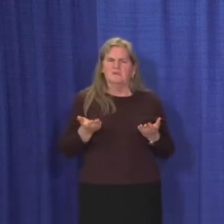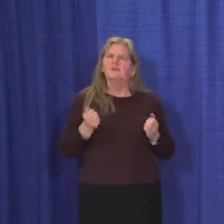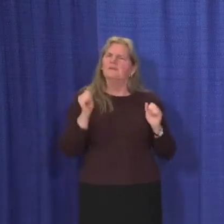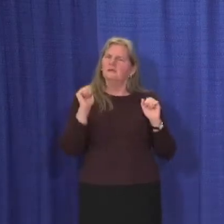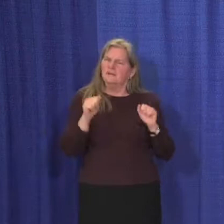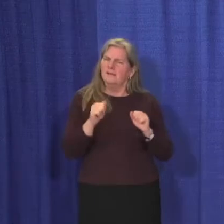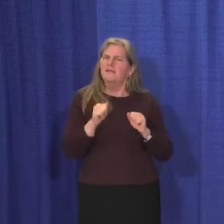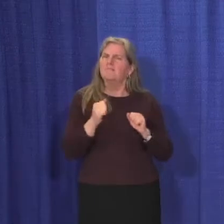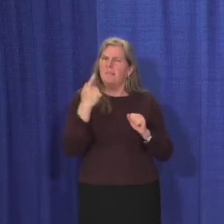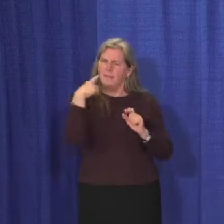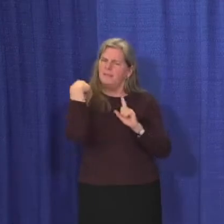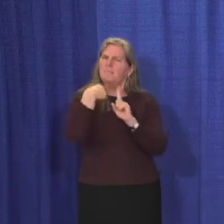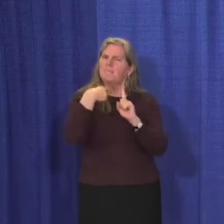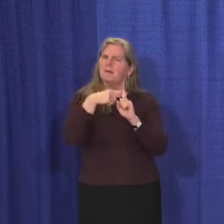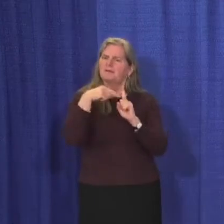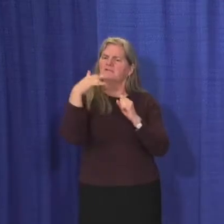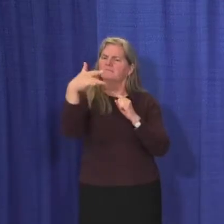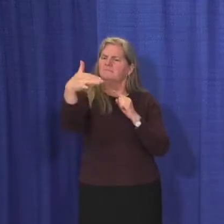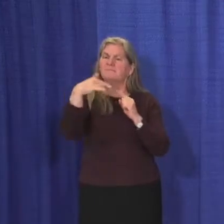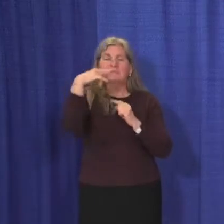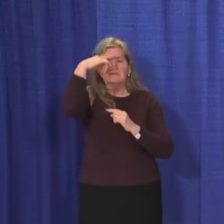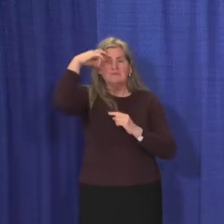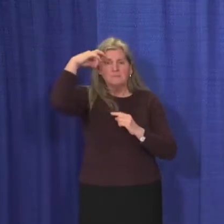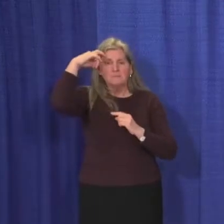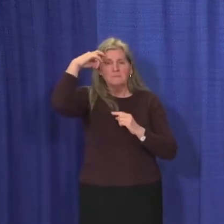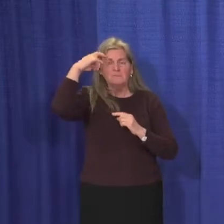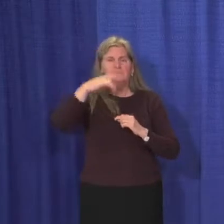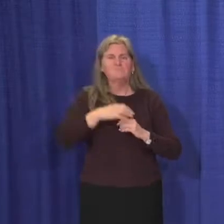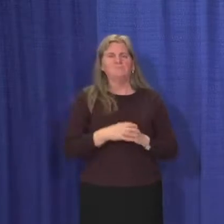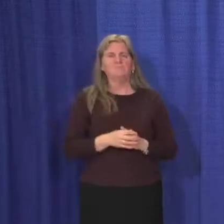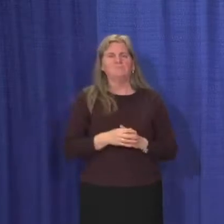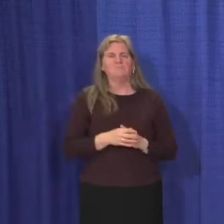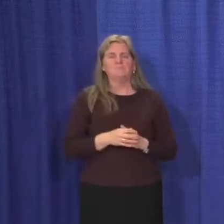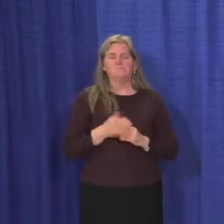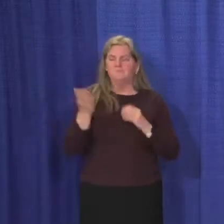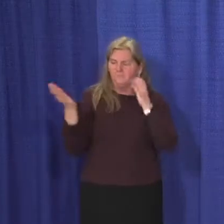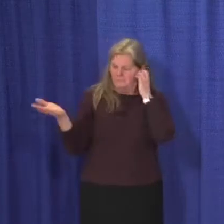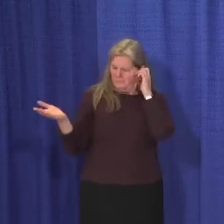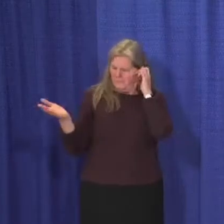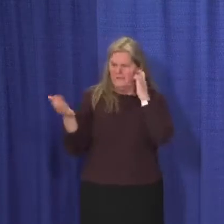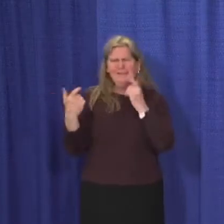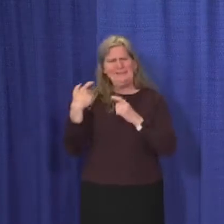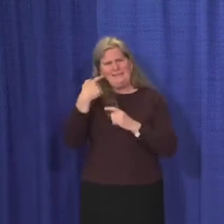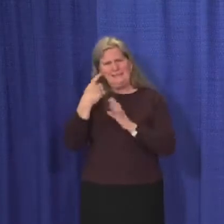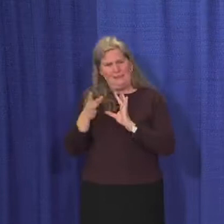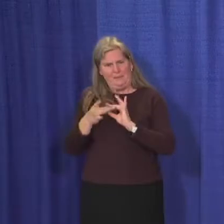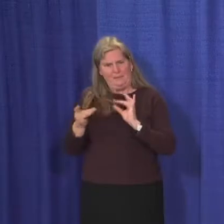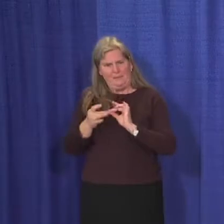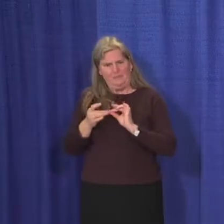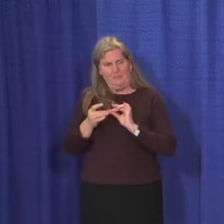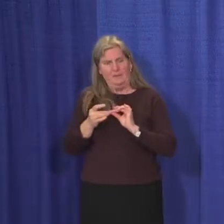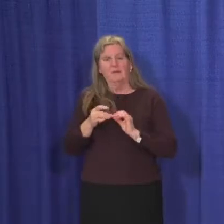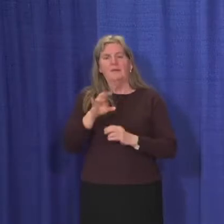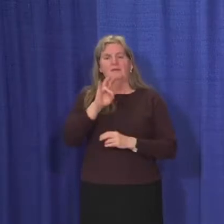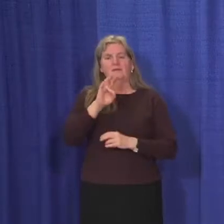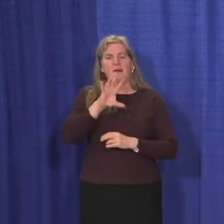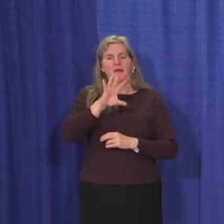optimistic about our summer ahead. Yukon has recently passed a